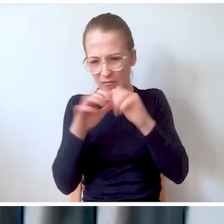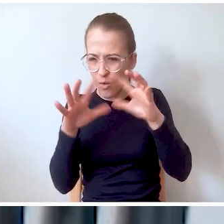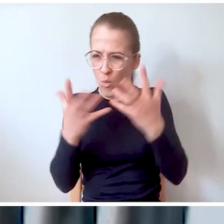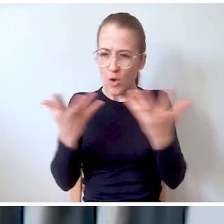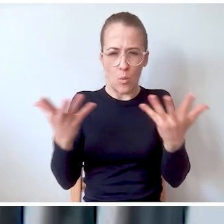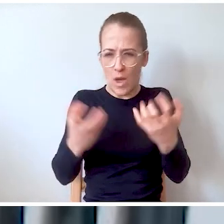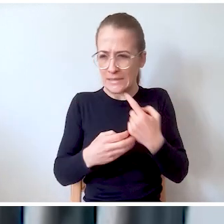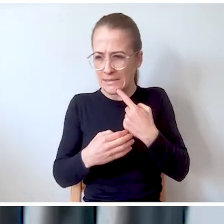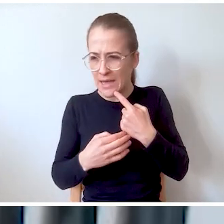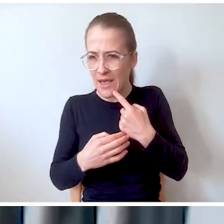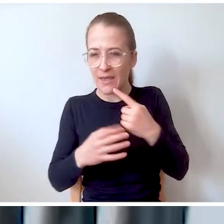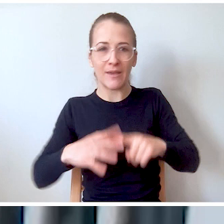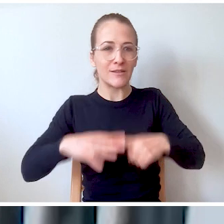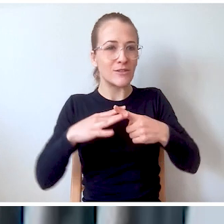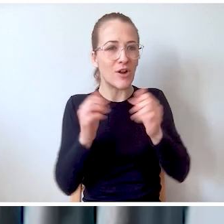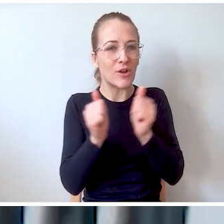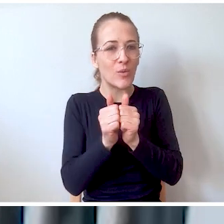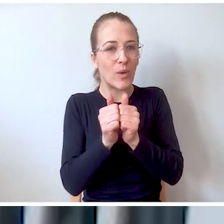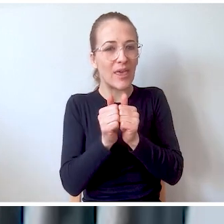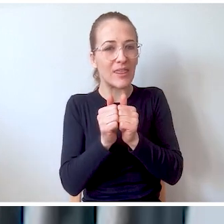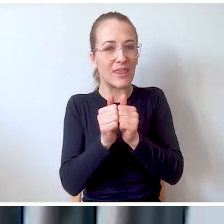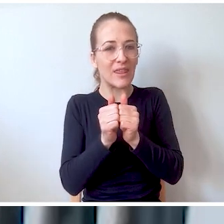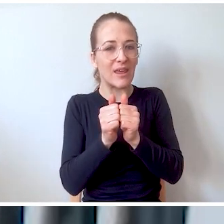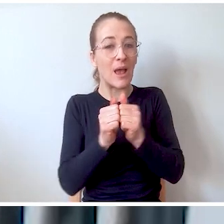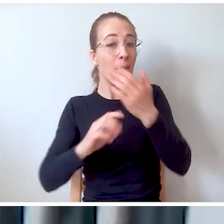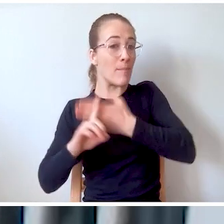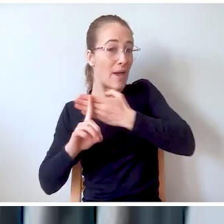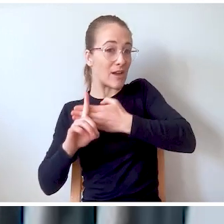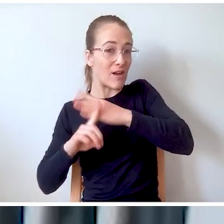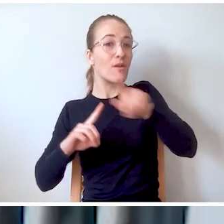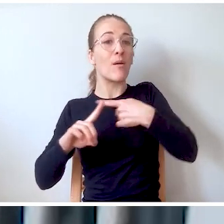So it started with you some kind of background about my life